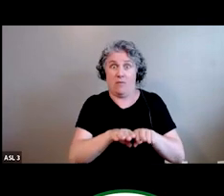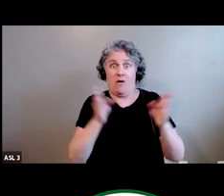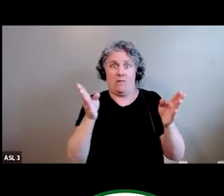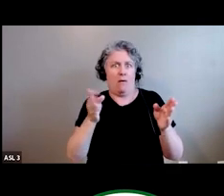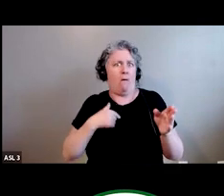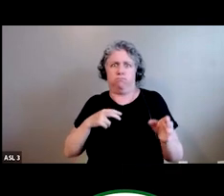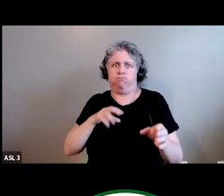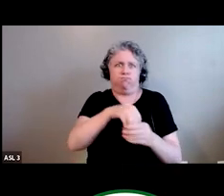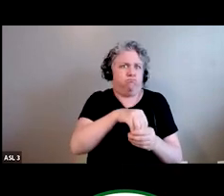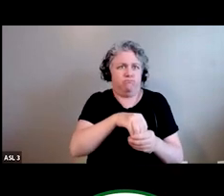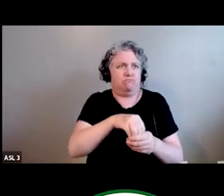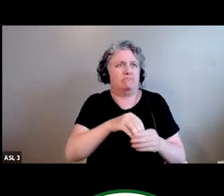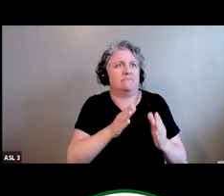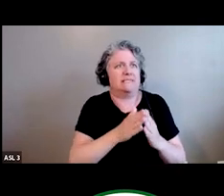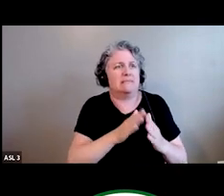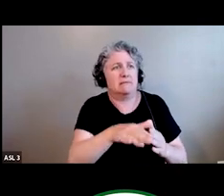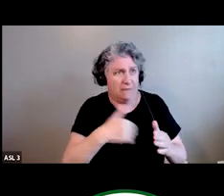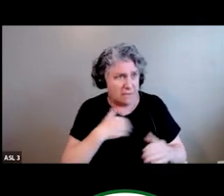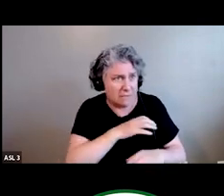Driving them crazy. And now I'm on the committee. But I really think that, taking advantage